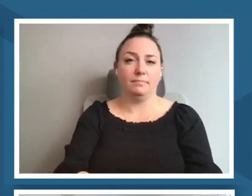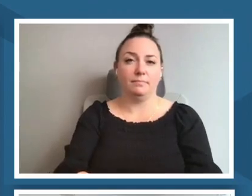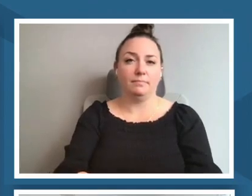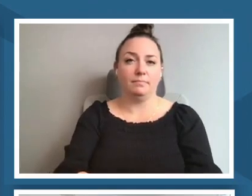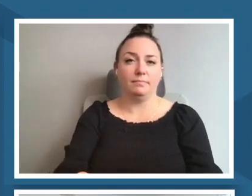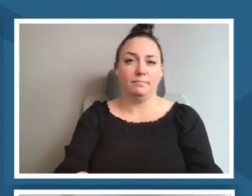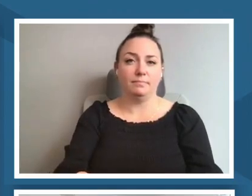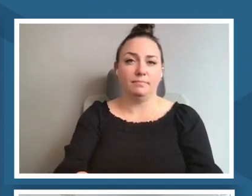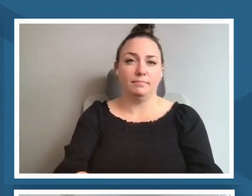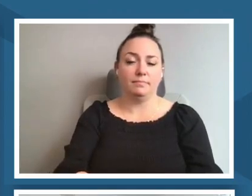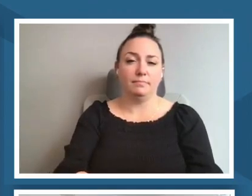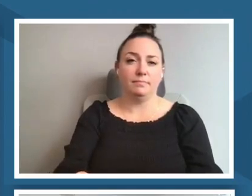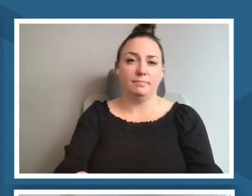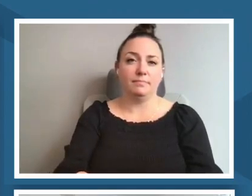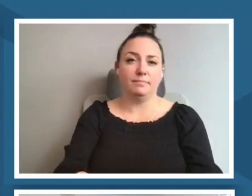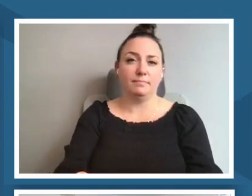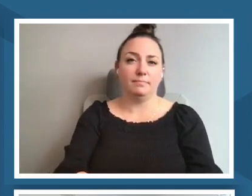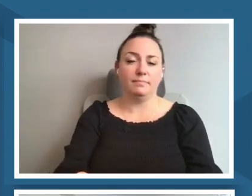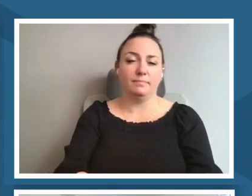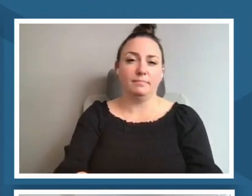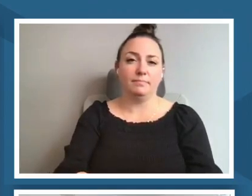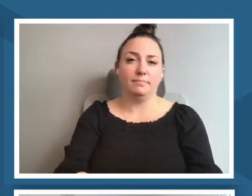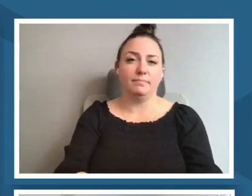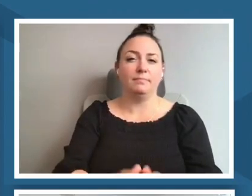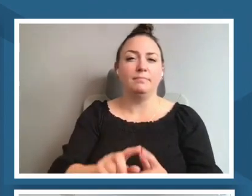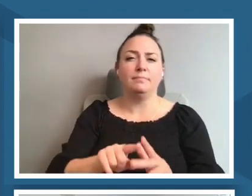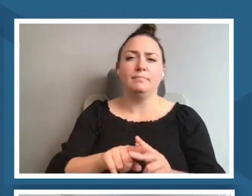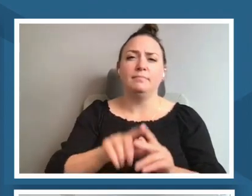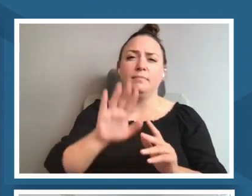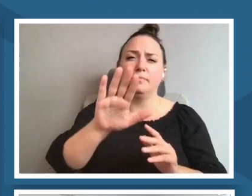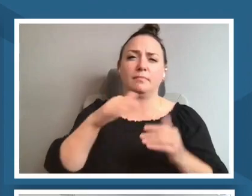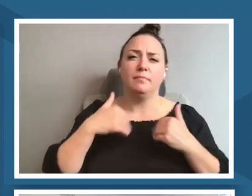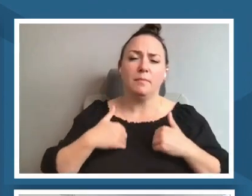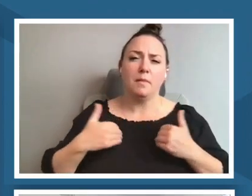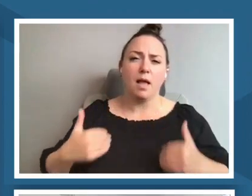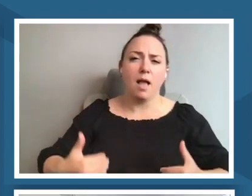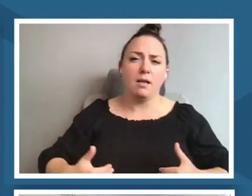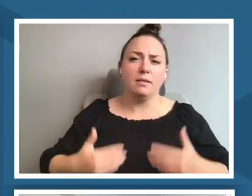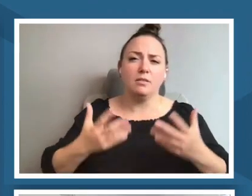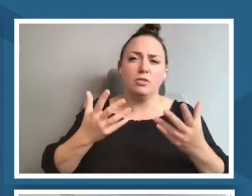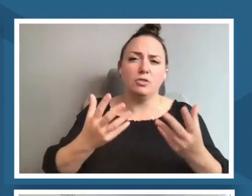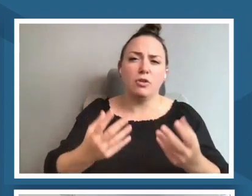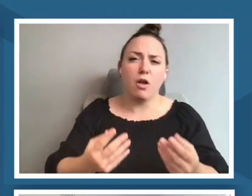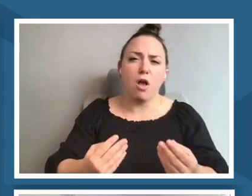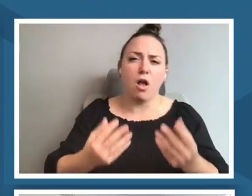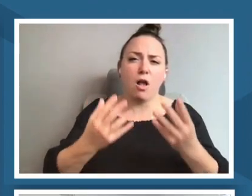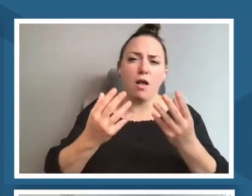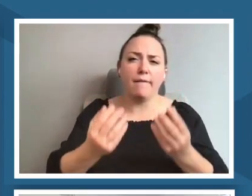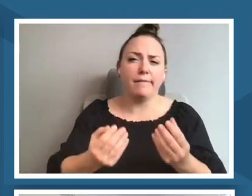and start to soften your body just a little bit more